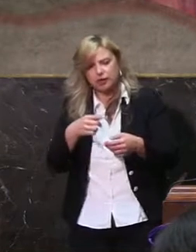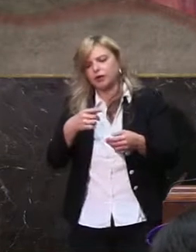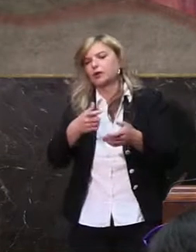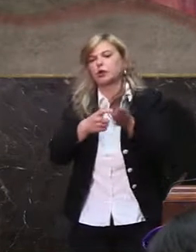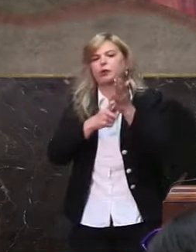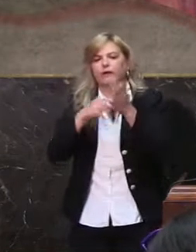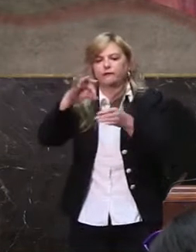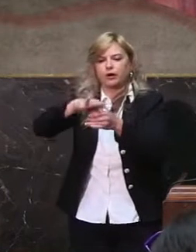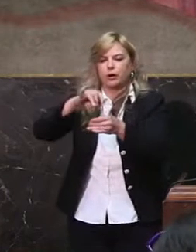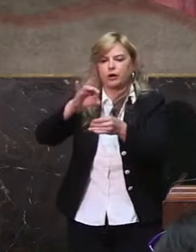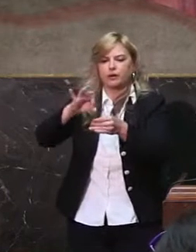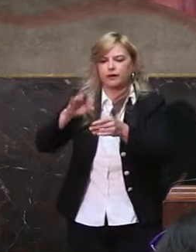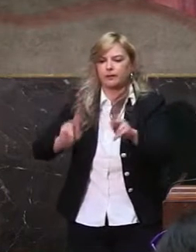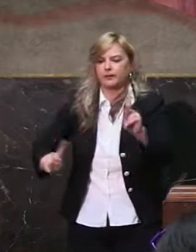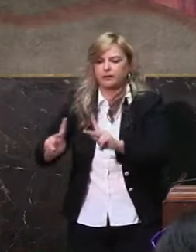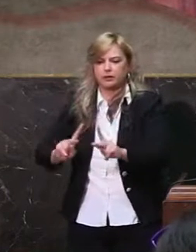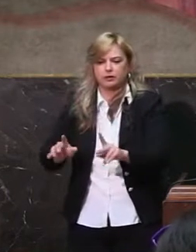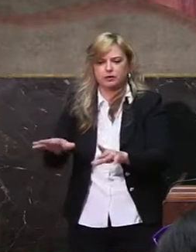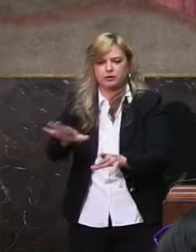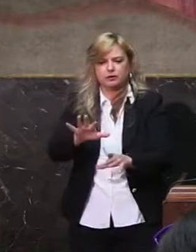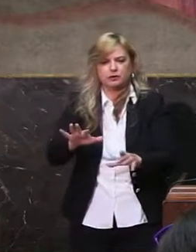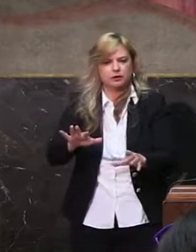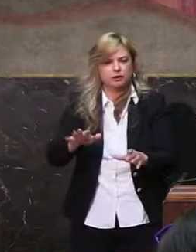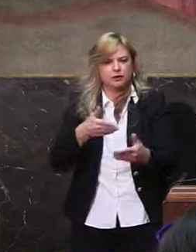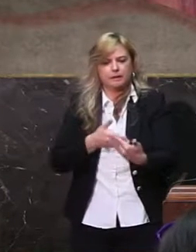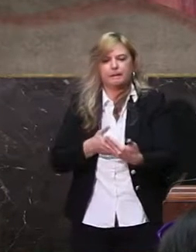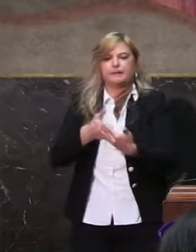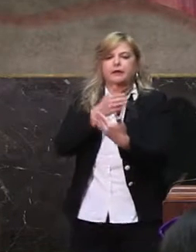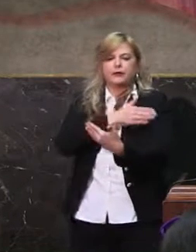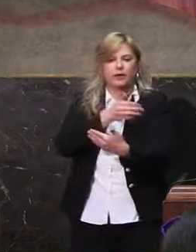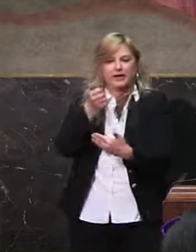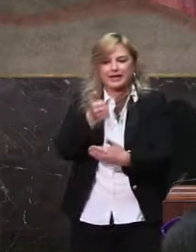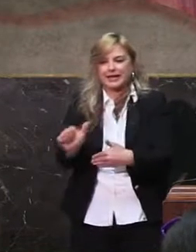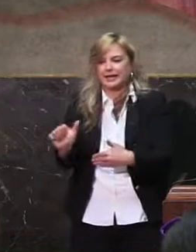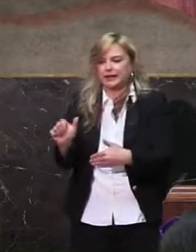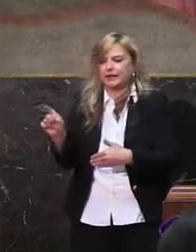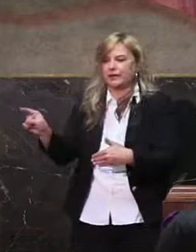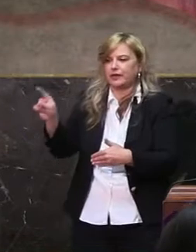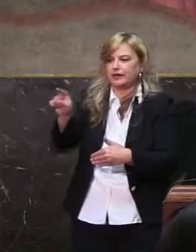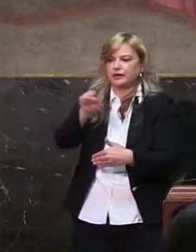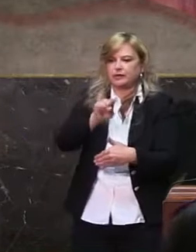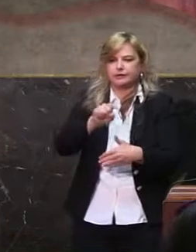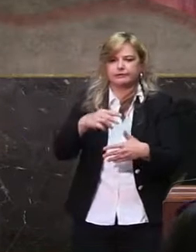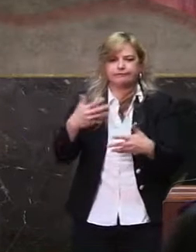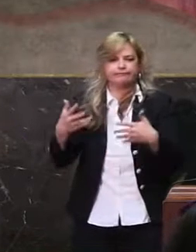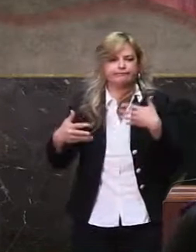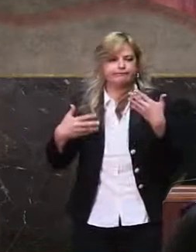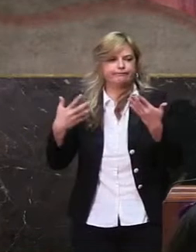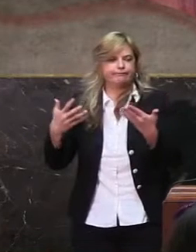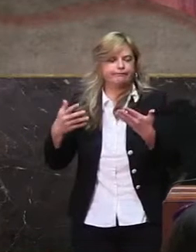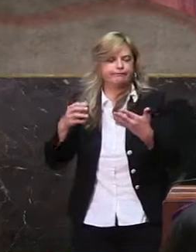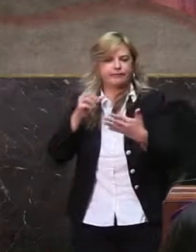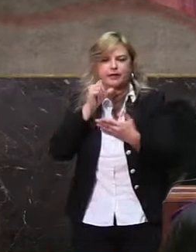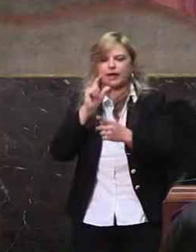before any of these not just statues or